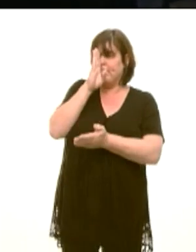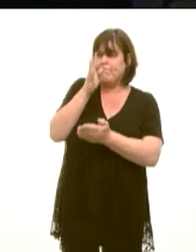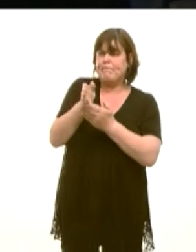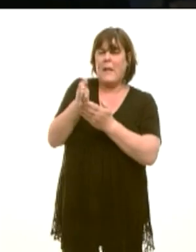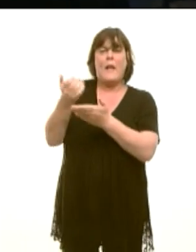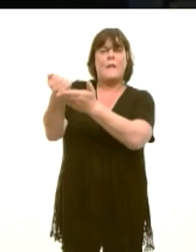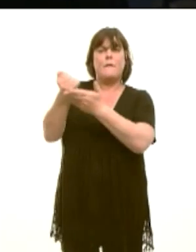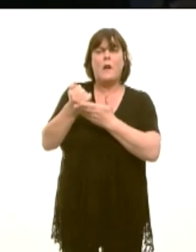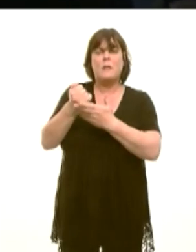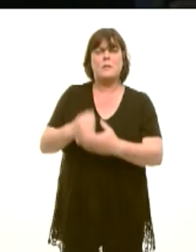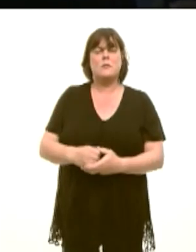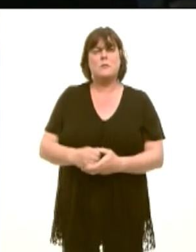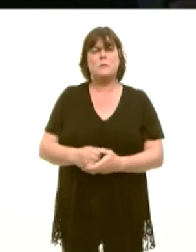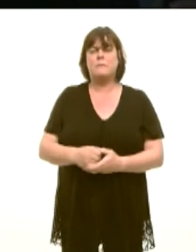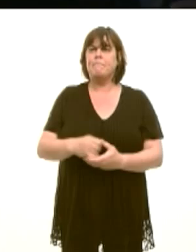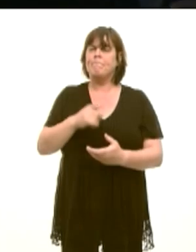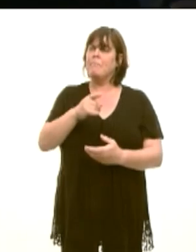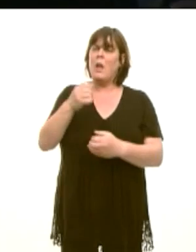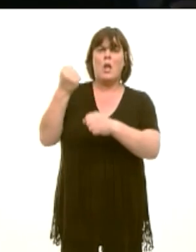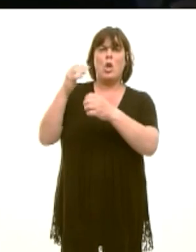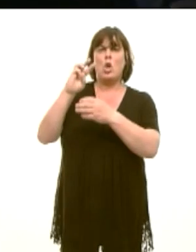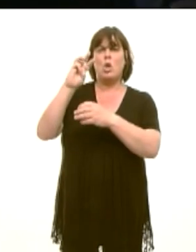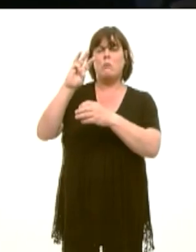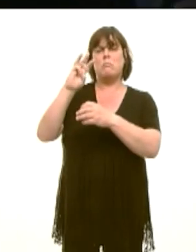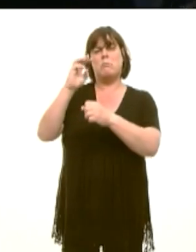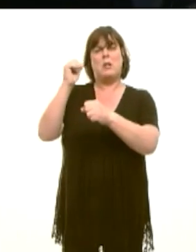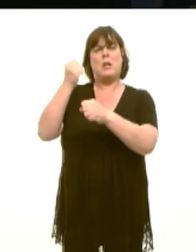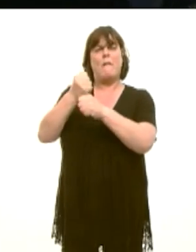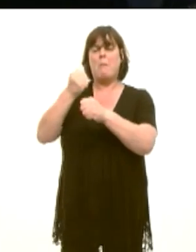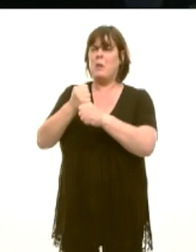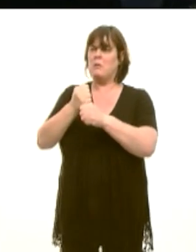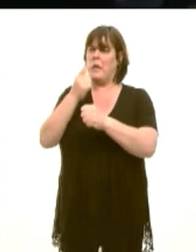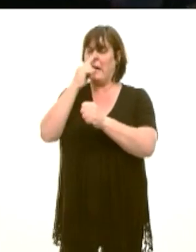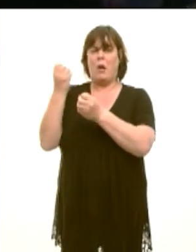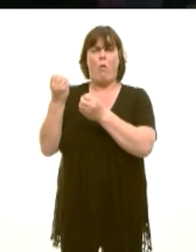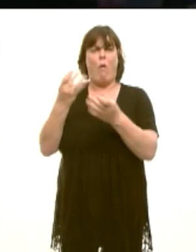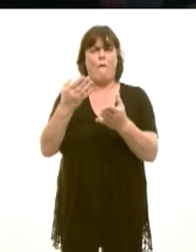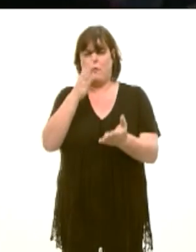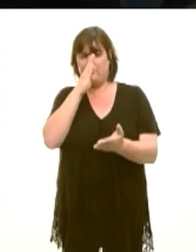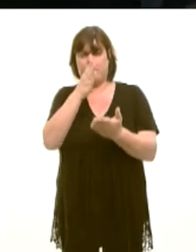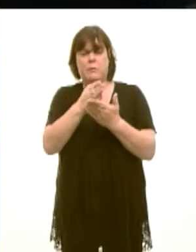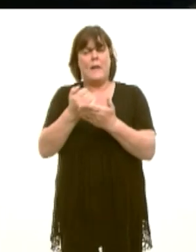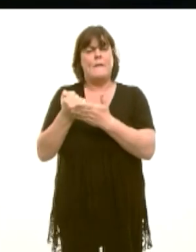Government about best providing this impartial advice so that businesses in Wales can feel confident that they can make the right decision for them?